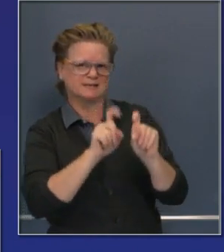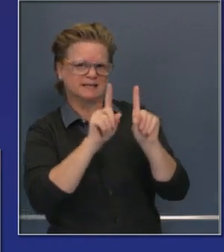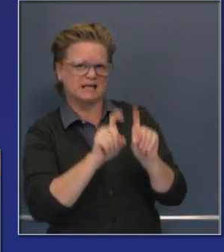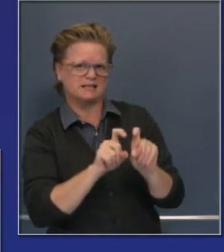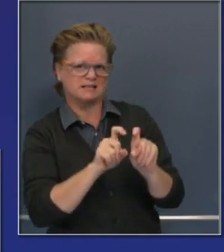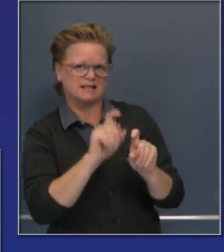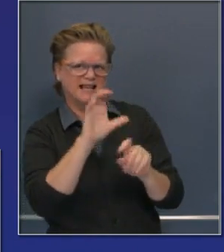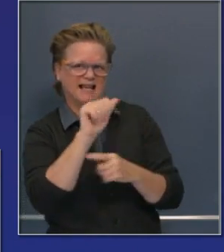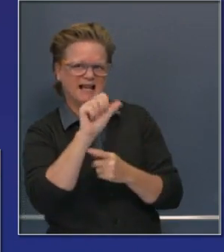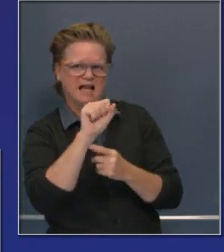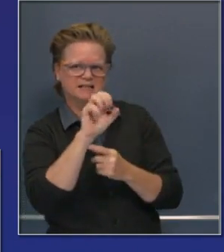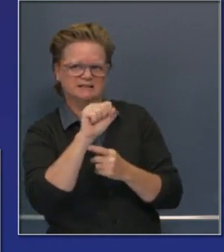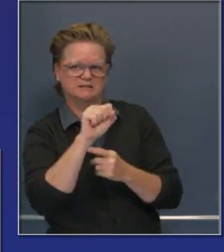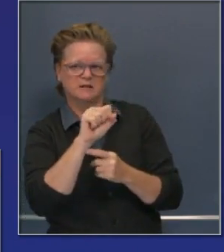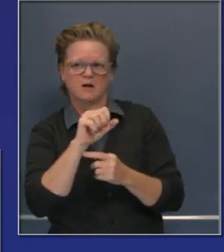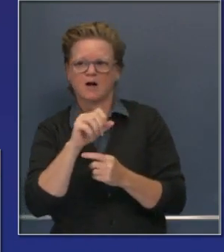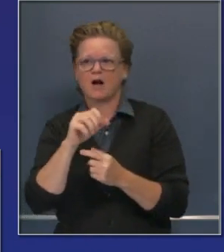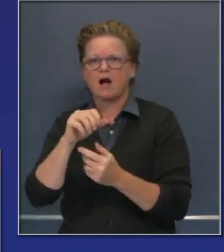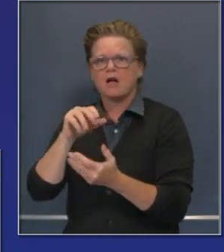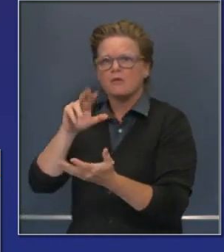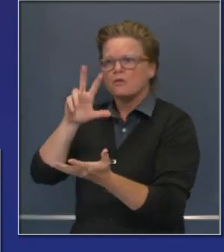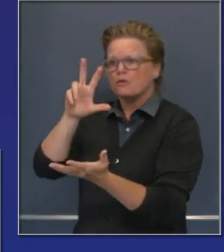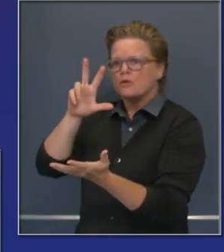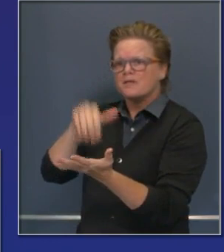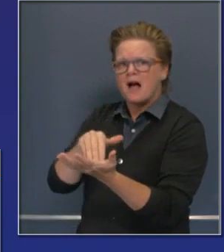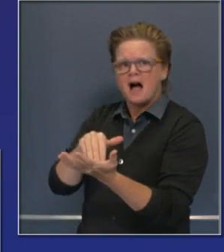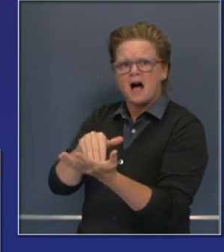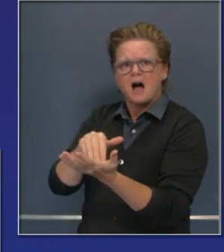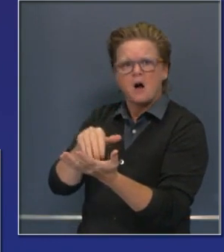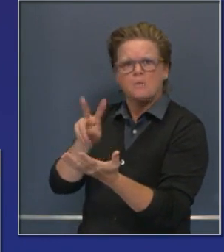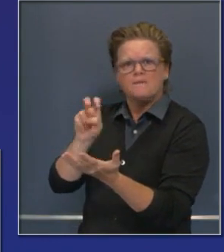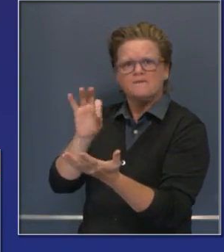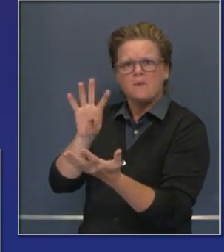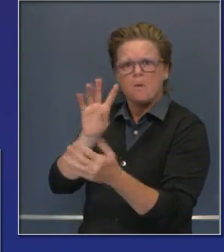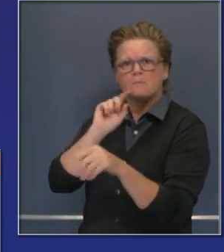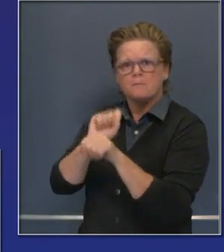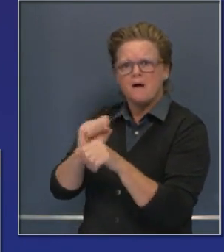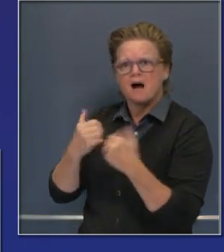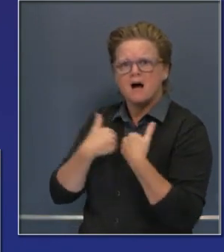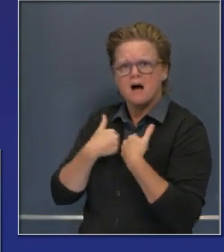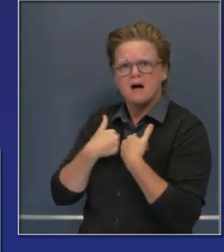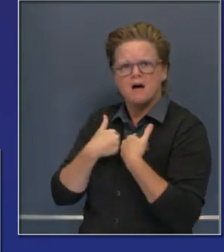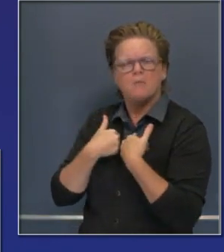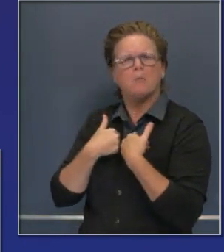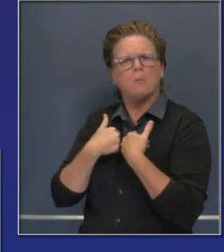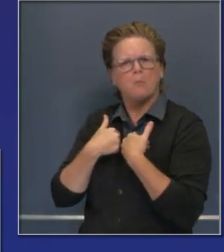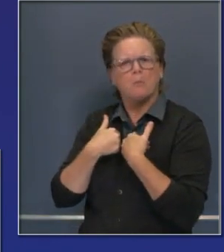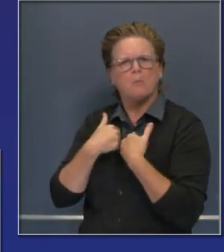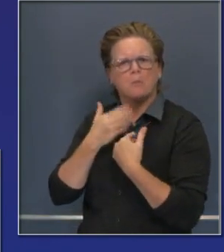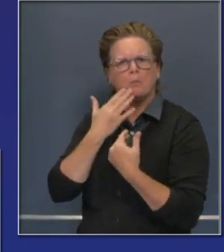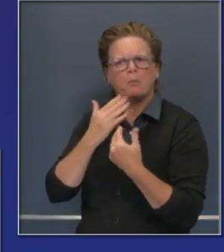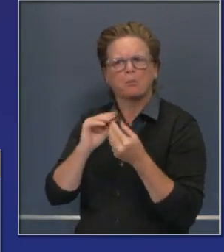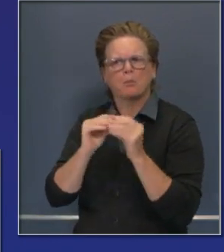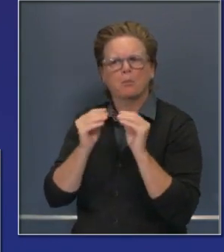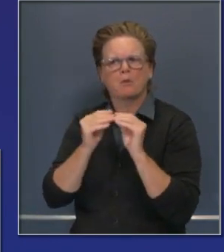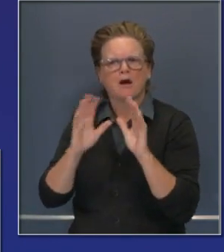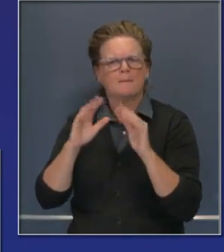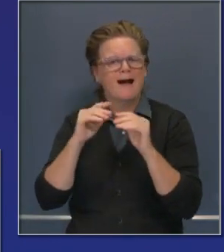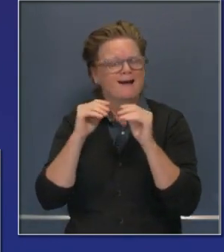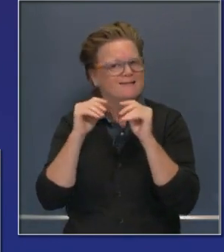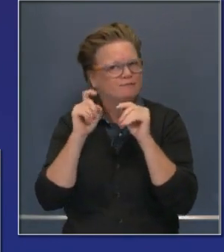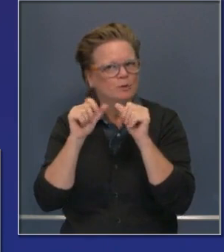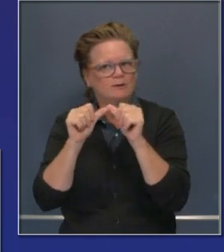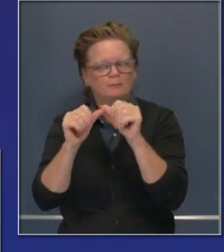JUST SHY OF 150 THOUSAND TESTS THAT WERE CONDUCTED AS A CONSEQUENCE OF A SUBSTANTIAL INCREASE OVER THE DAYS OF NUMBER OF TESTS.